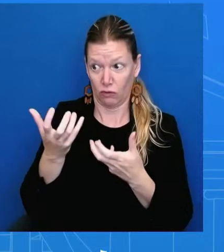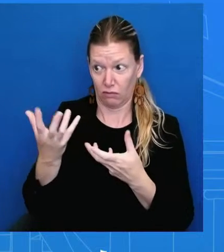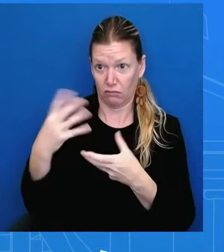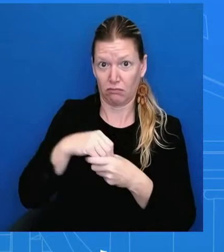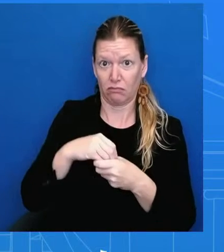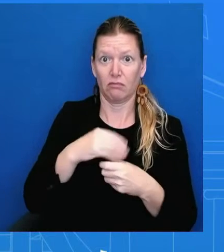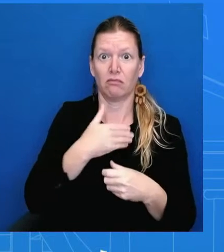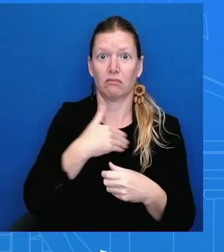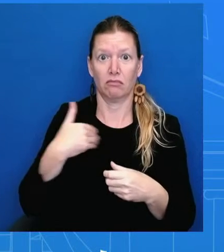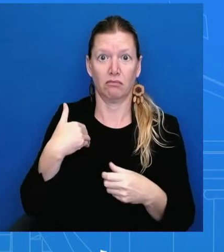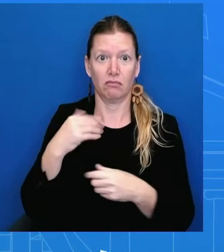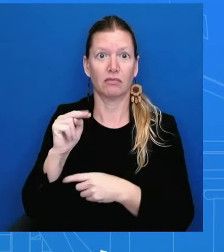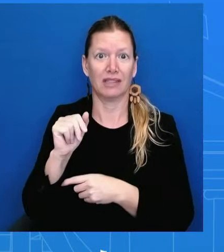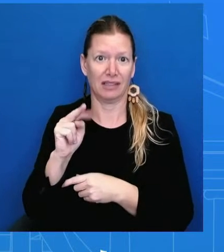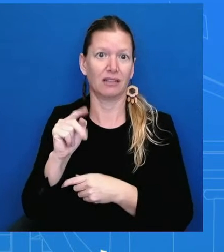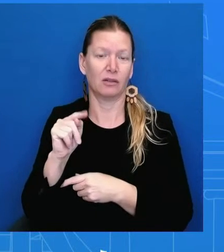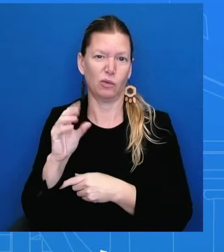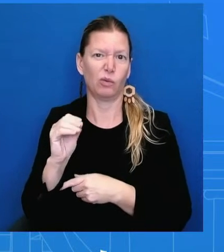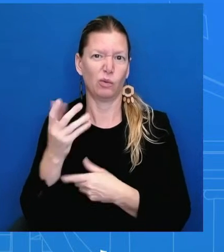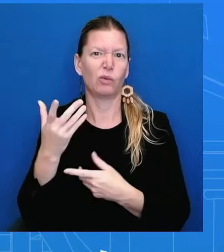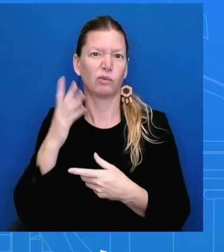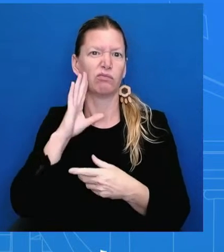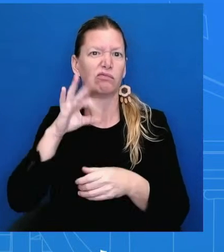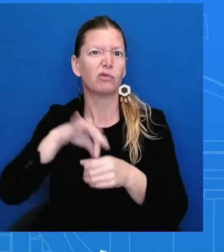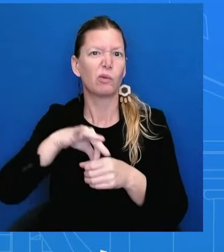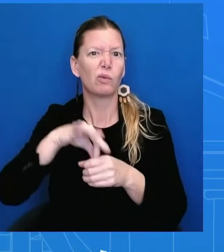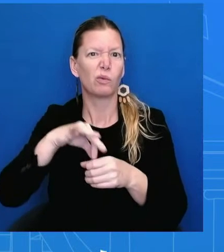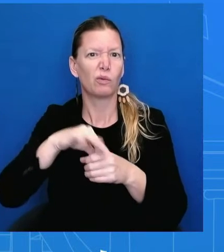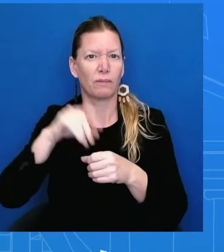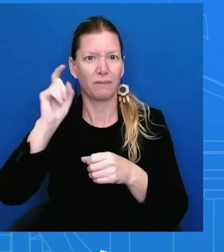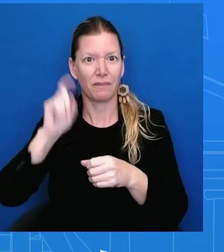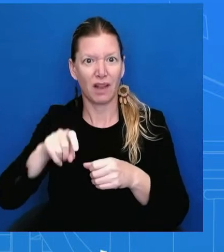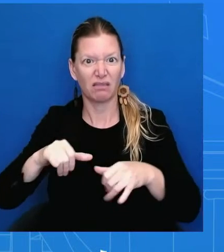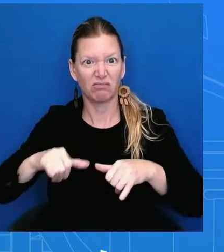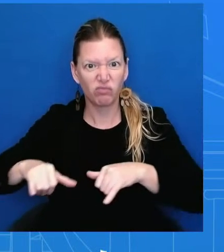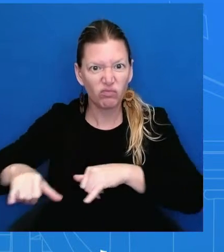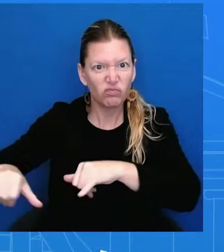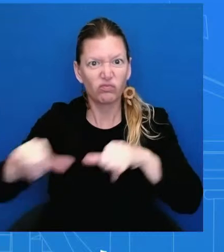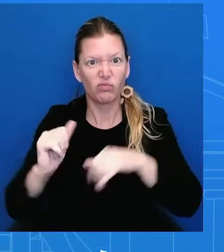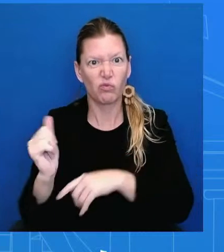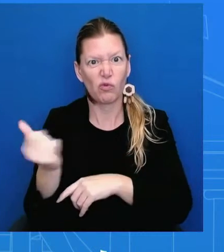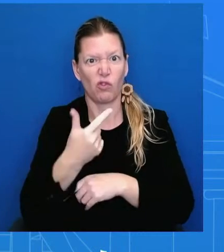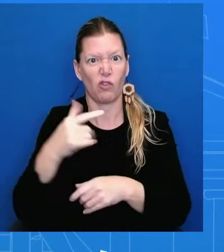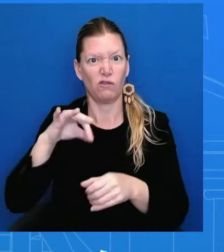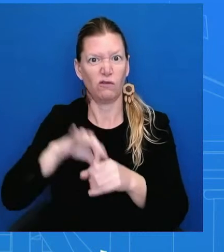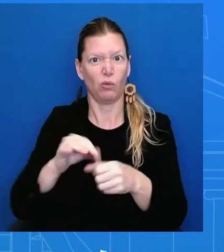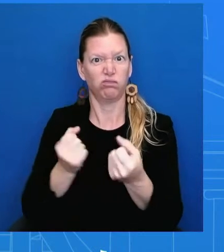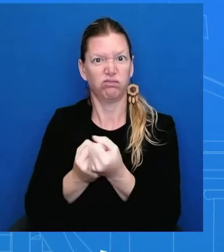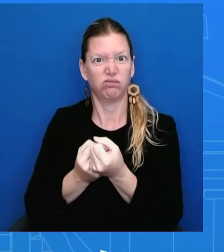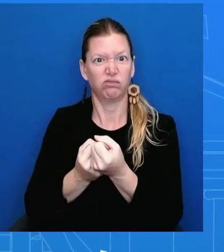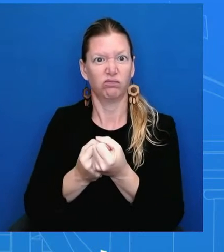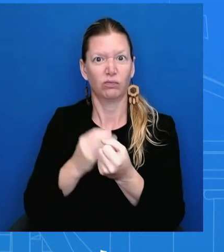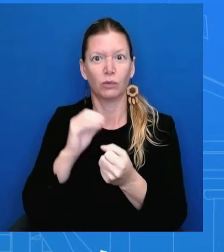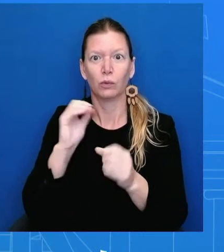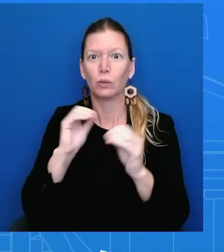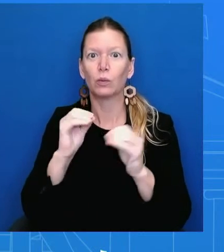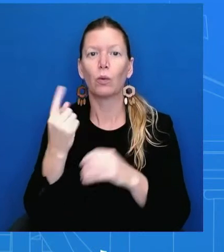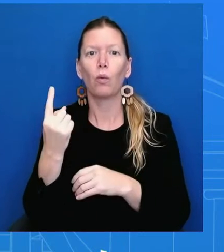So, the focus is on making sure that they can win now and that we can continue to work with Ukraine so that there is a path to NATO.